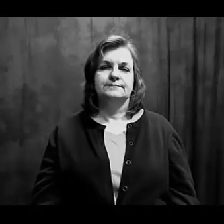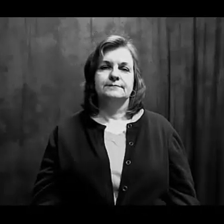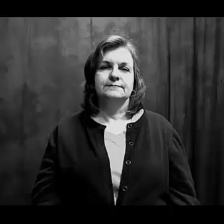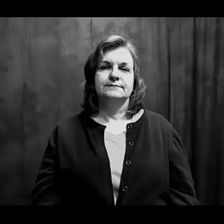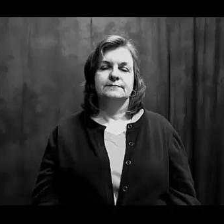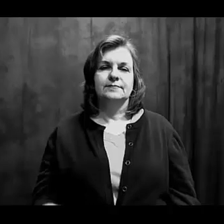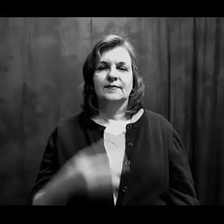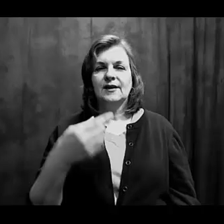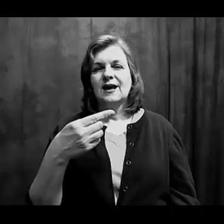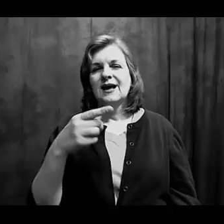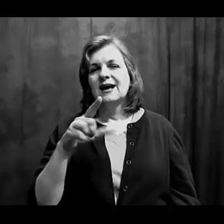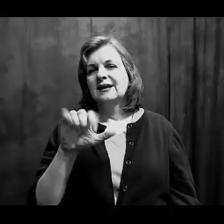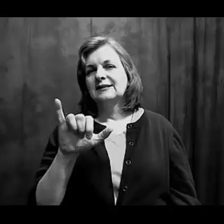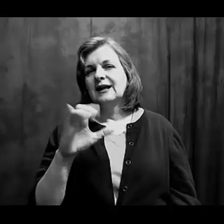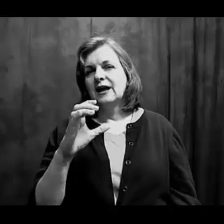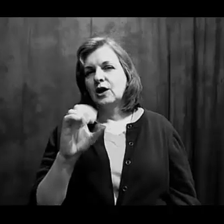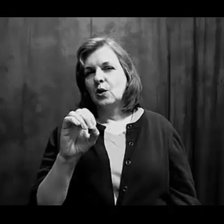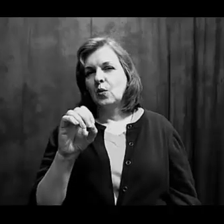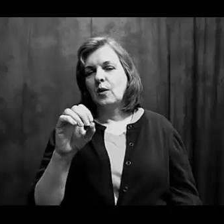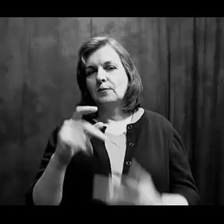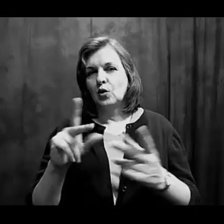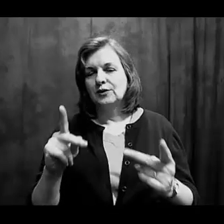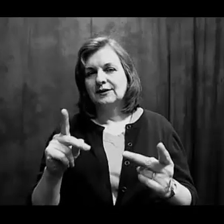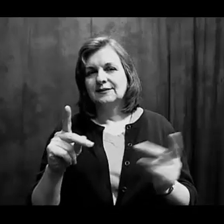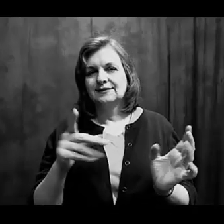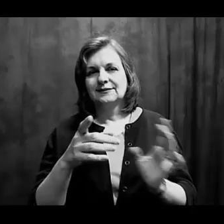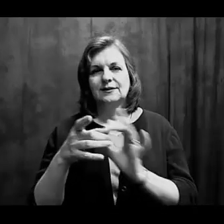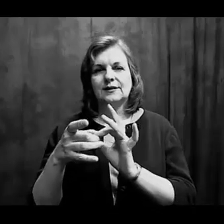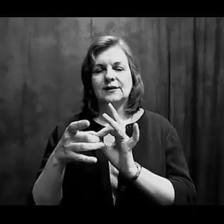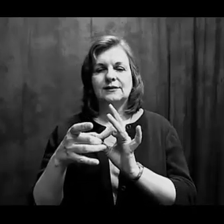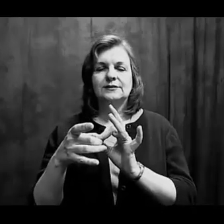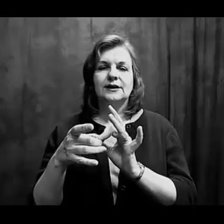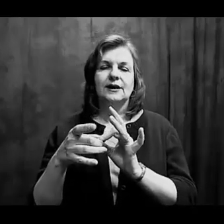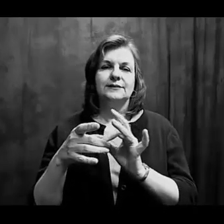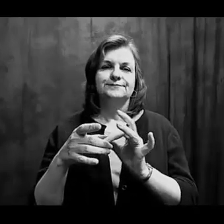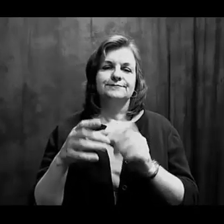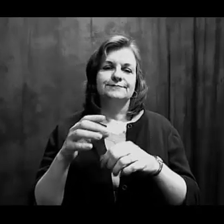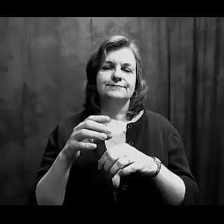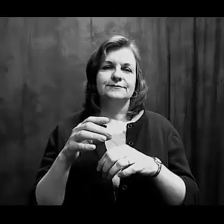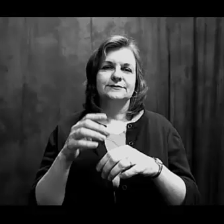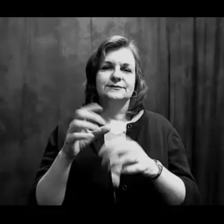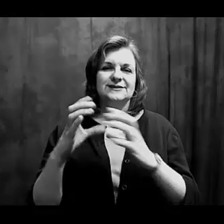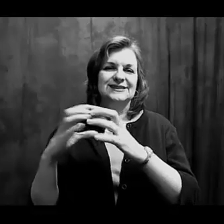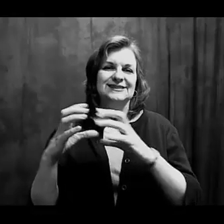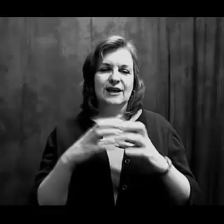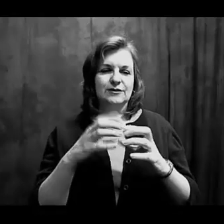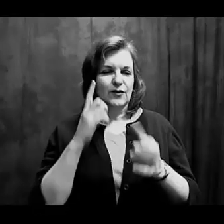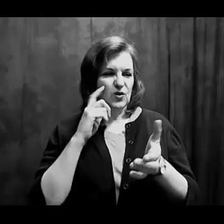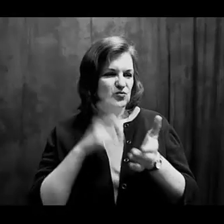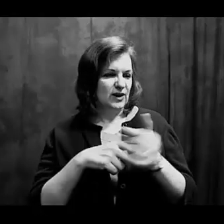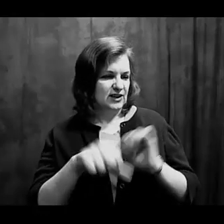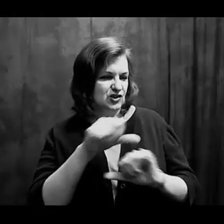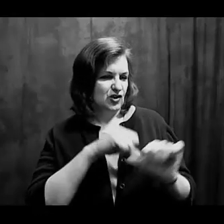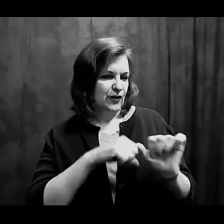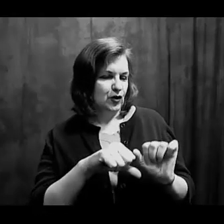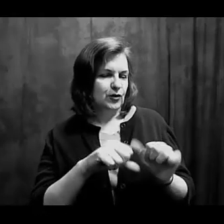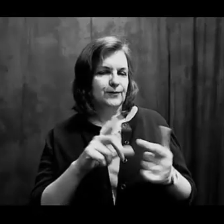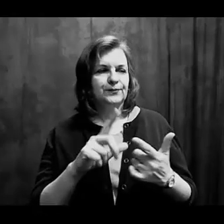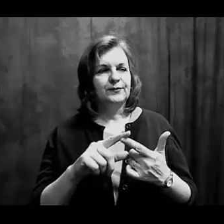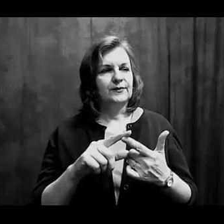we also look at glycoproteins being cell to cell recognition -- intercellular junctions so how do you